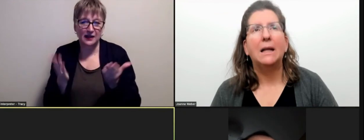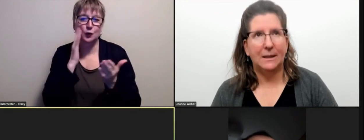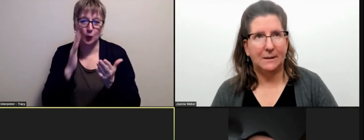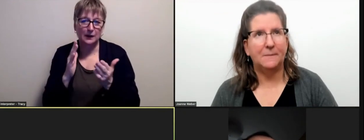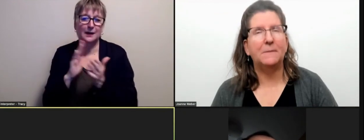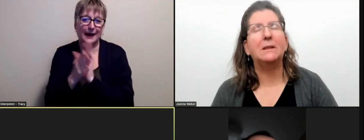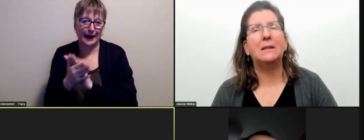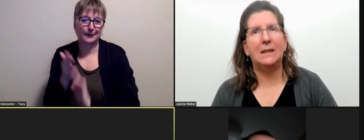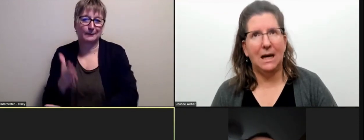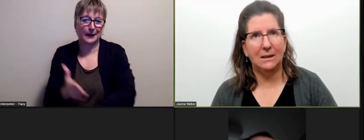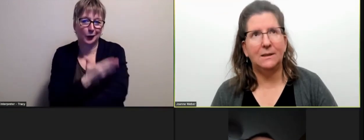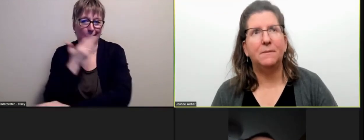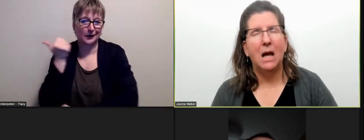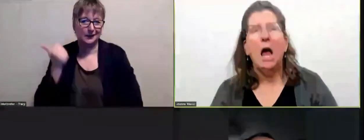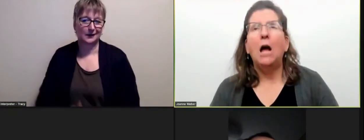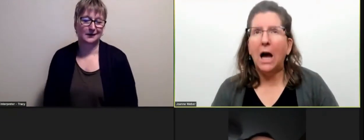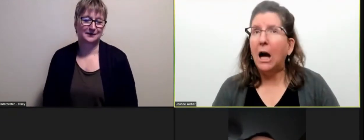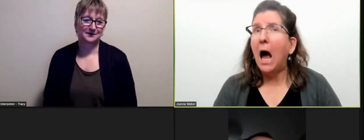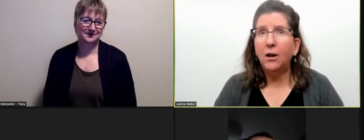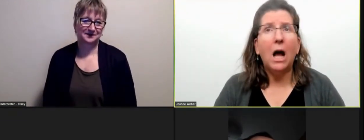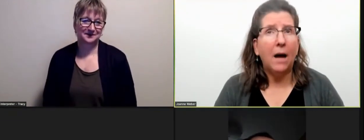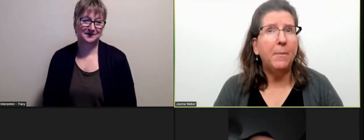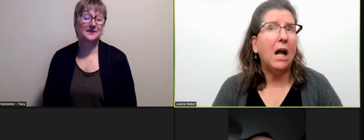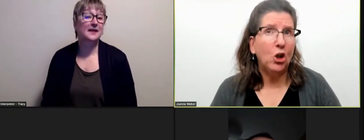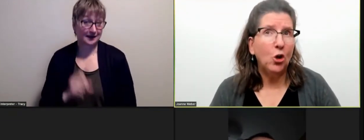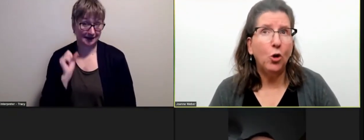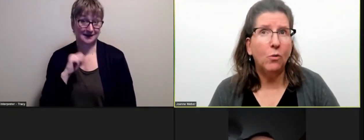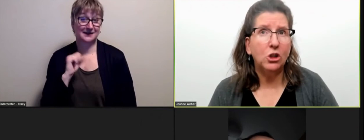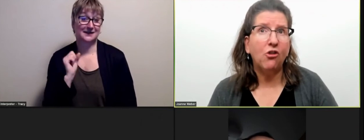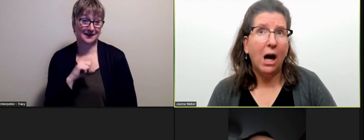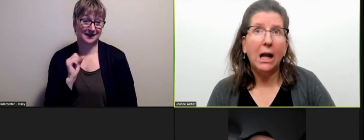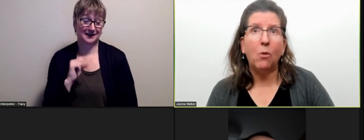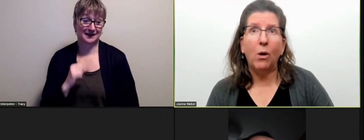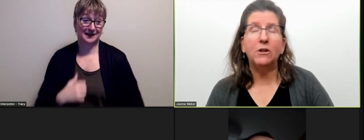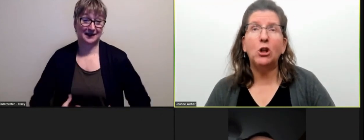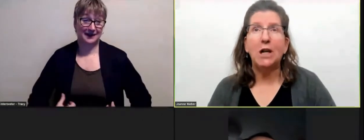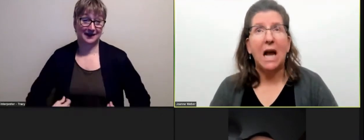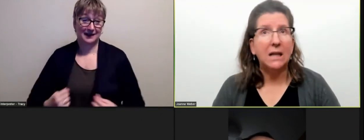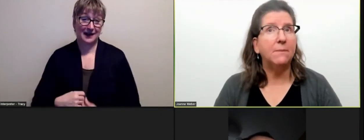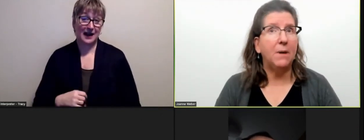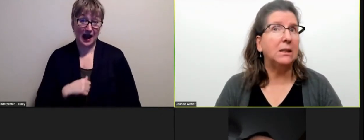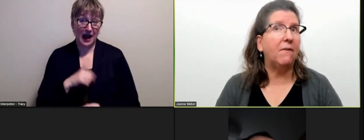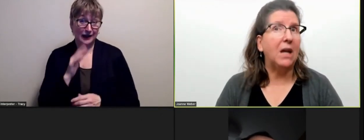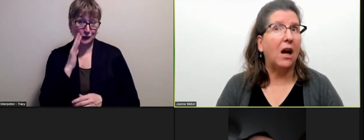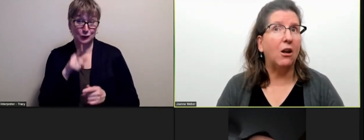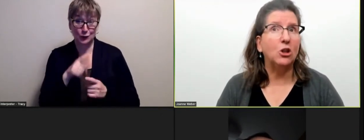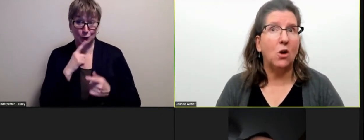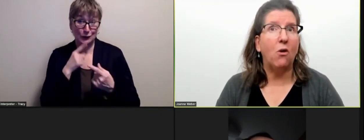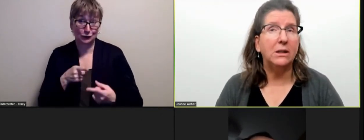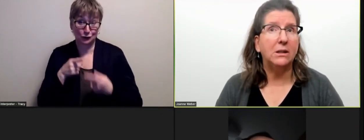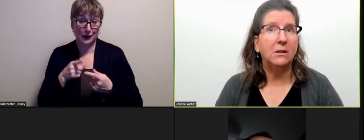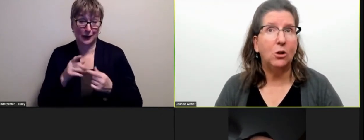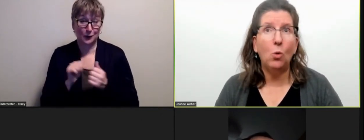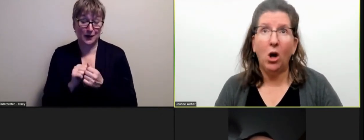Dr. Weber: Yes, yeah I mean I knew you were struggling with the certain aspects of the English course you were,